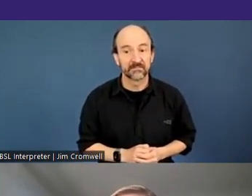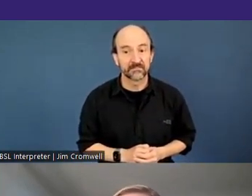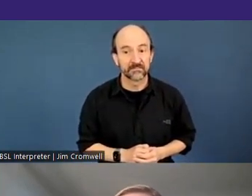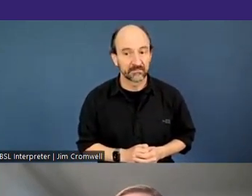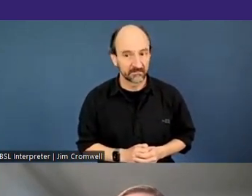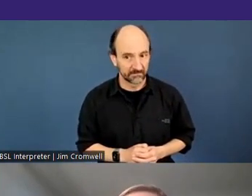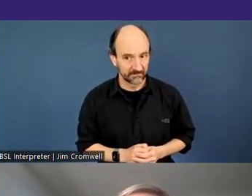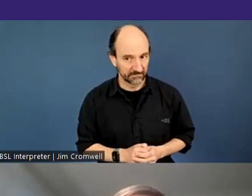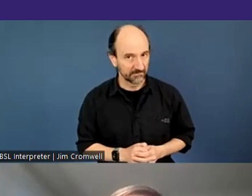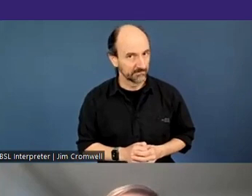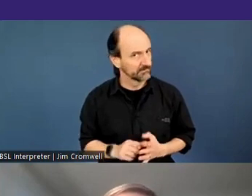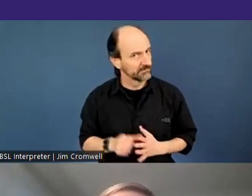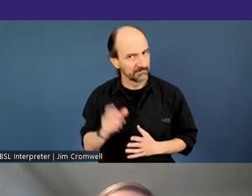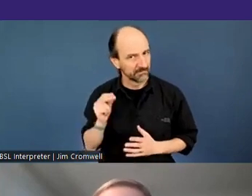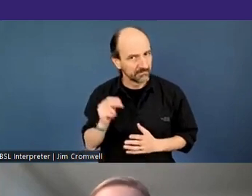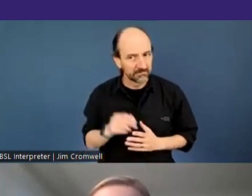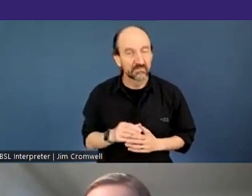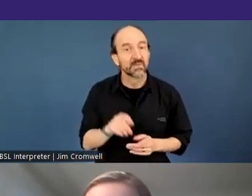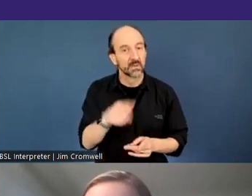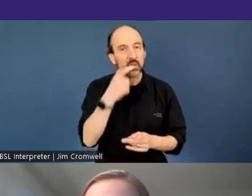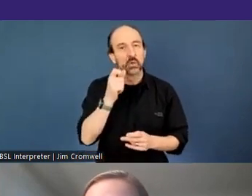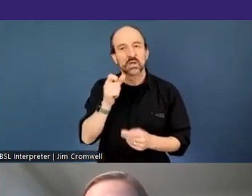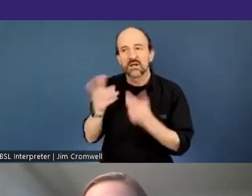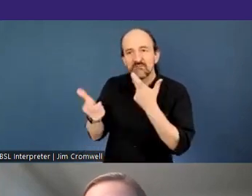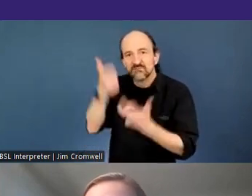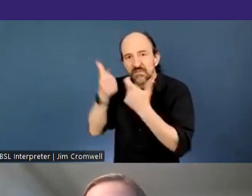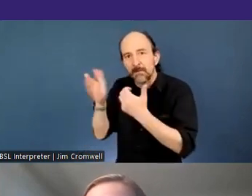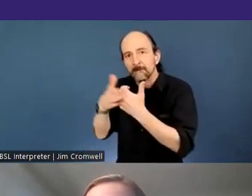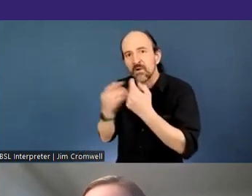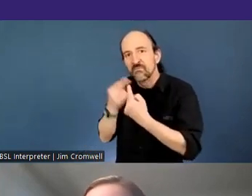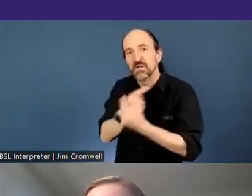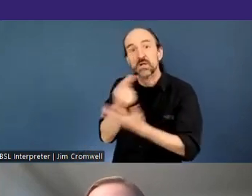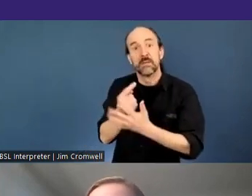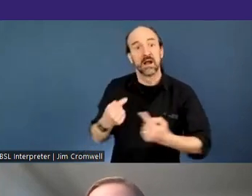You can learn more about our work at how we do it by clicking